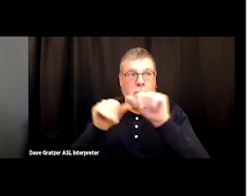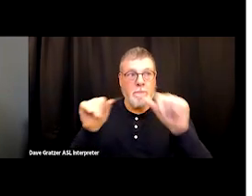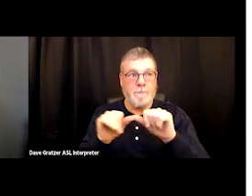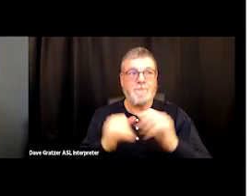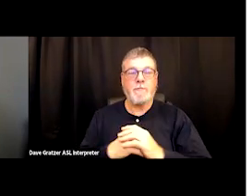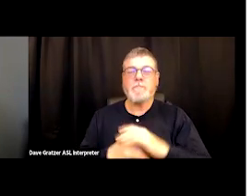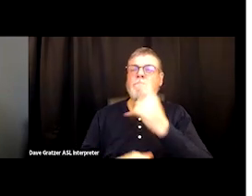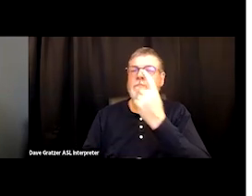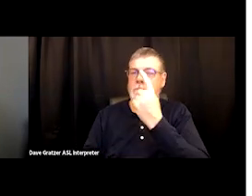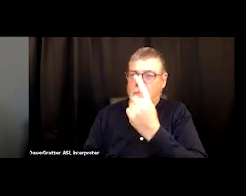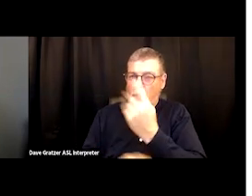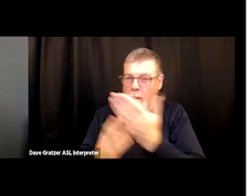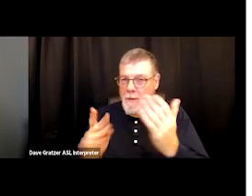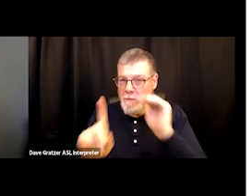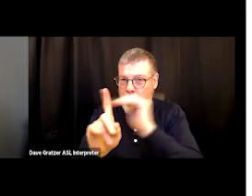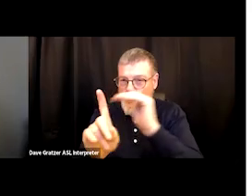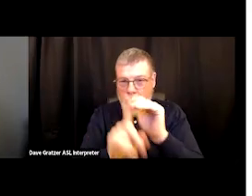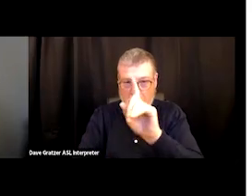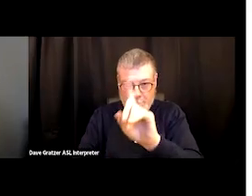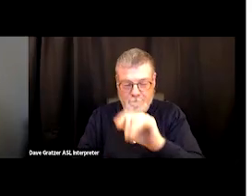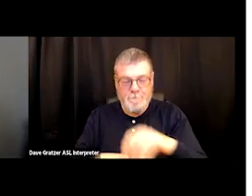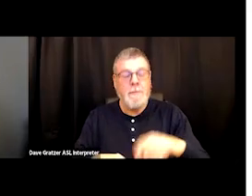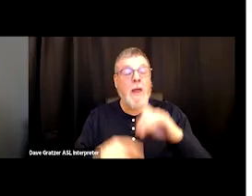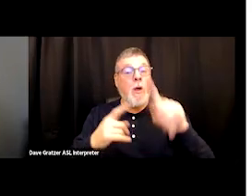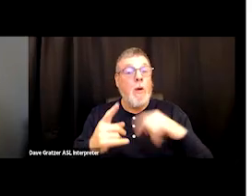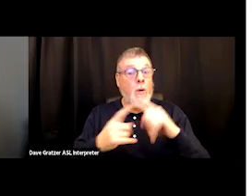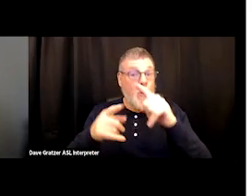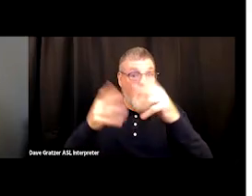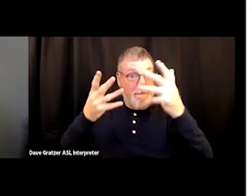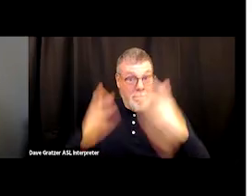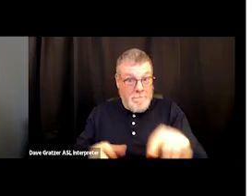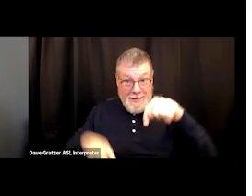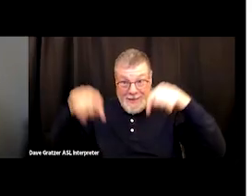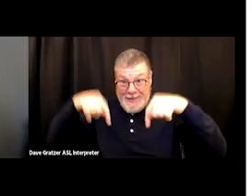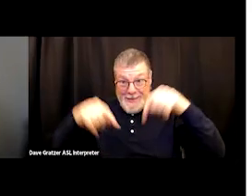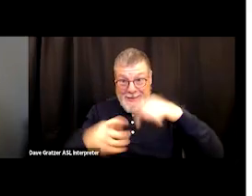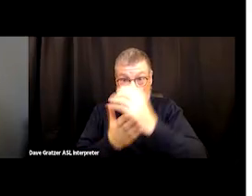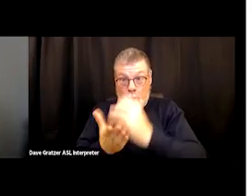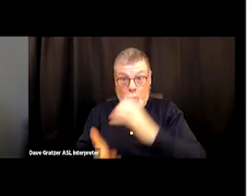One thing I just wanna remind everyone is that after you finish the SOAR Online course, you still have access to